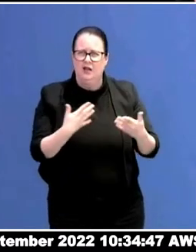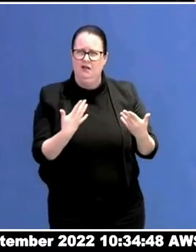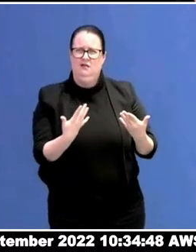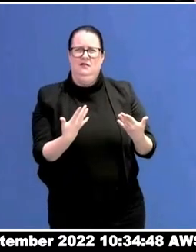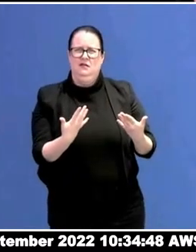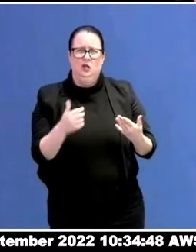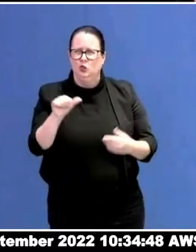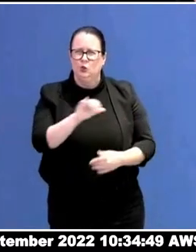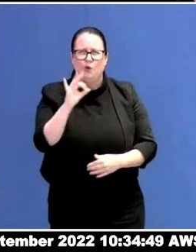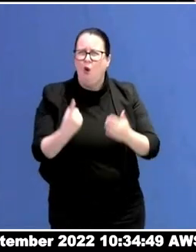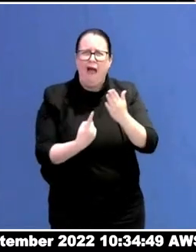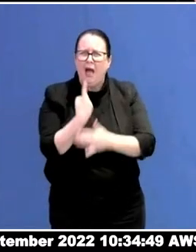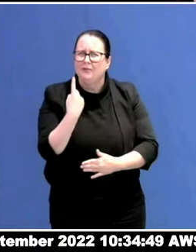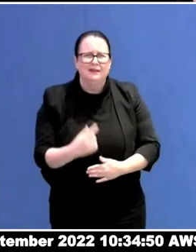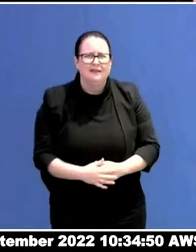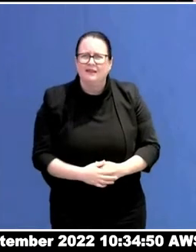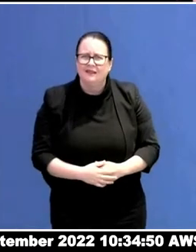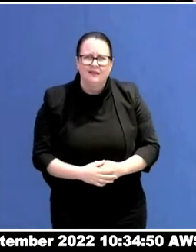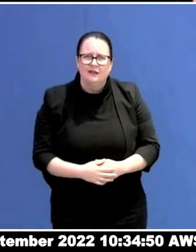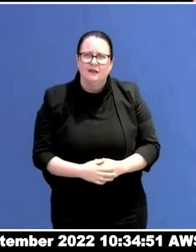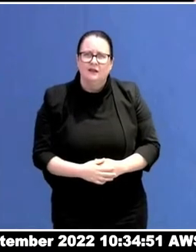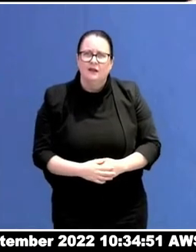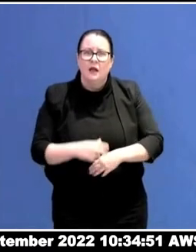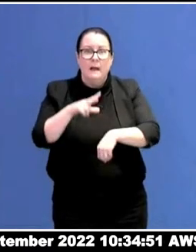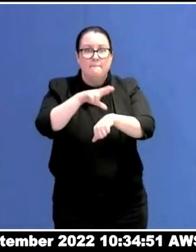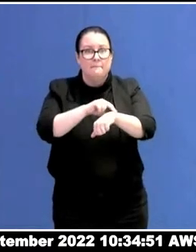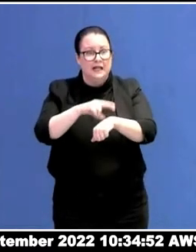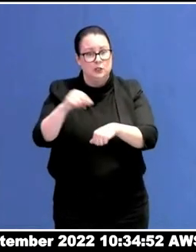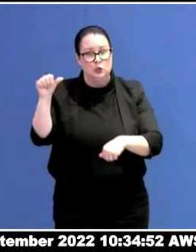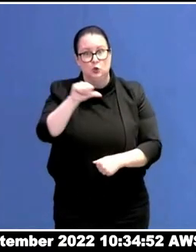case. It should have been that the police, in my opinion, were the first ones to be